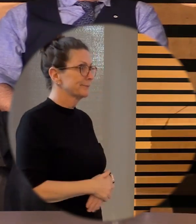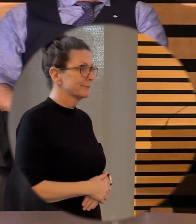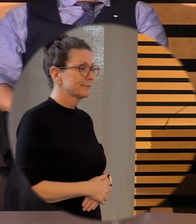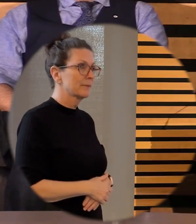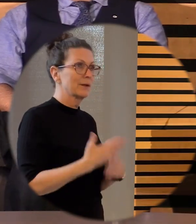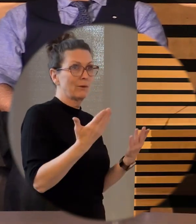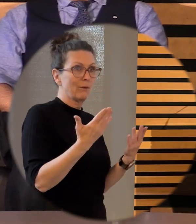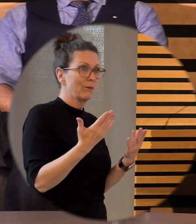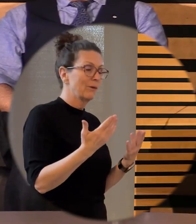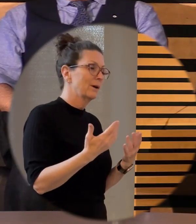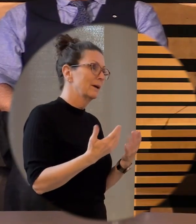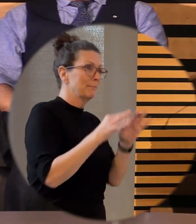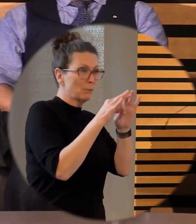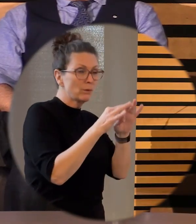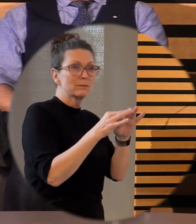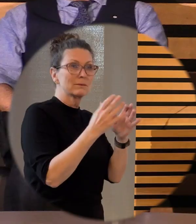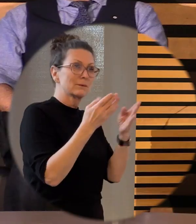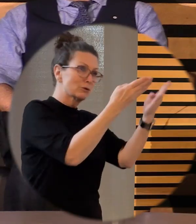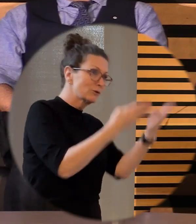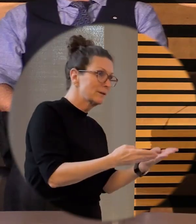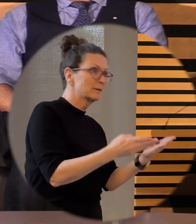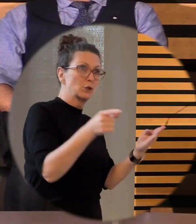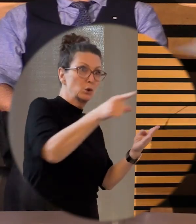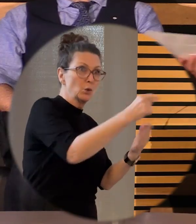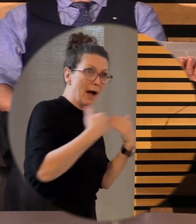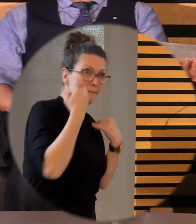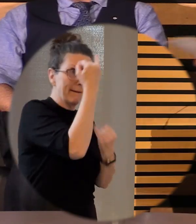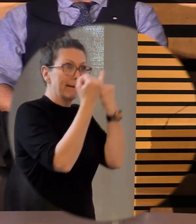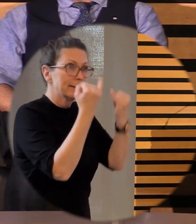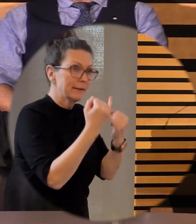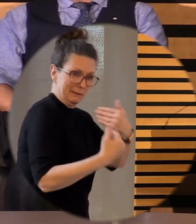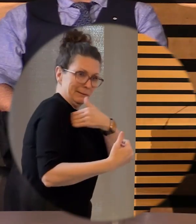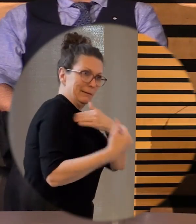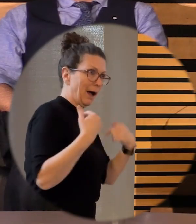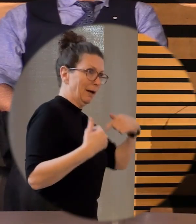really good suggestions in the audience, you know, come see us. Uh come see any of us and uh because